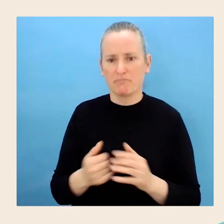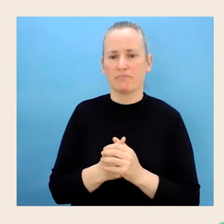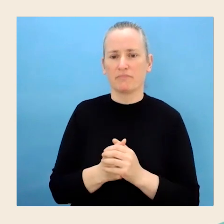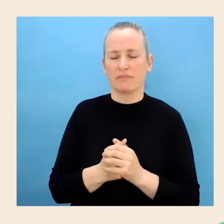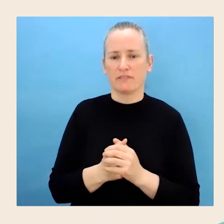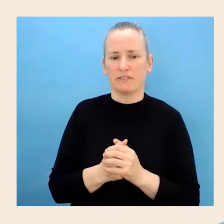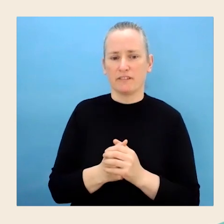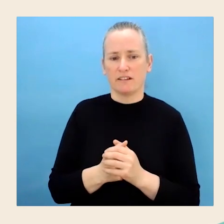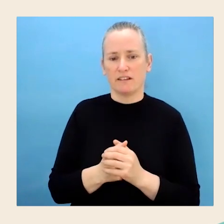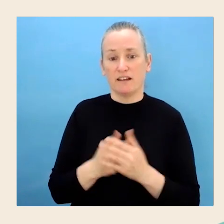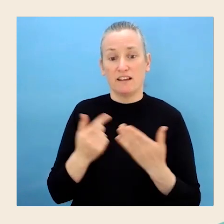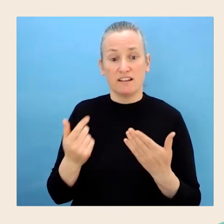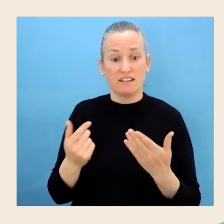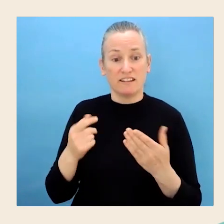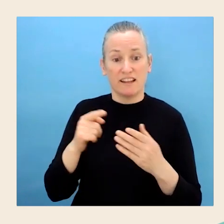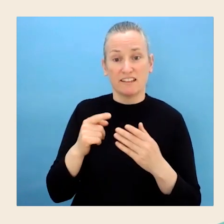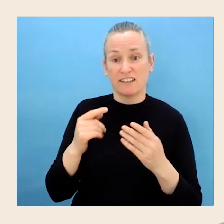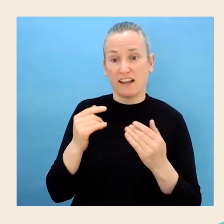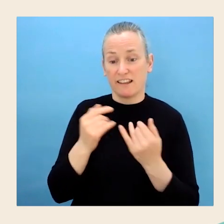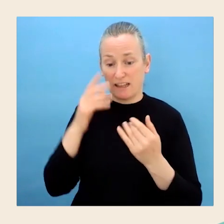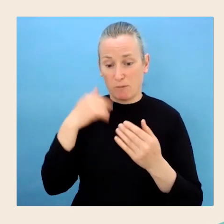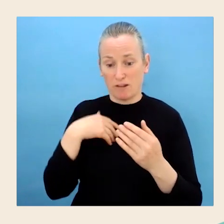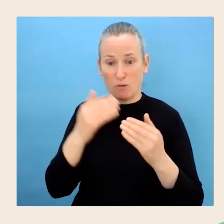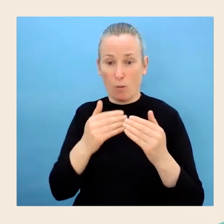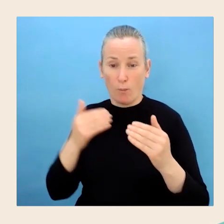versus something that needs to be fixed?